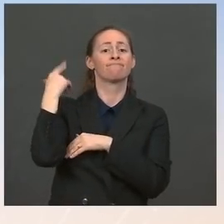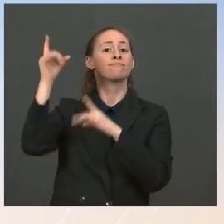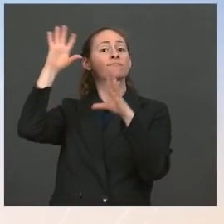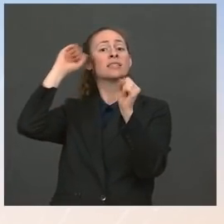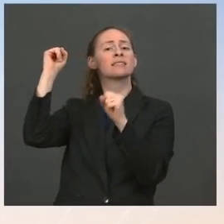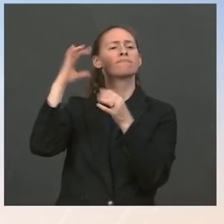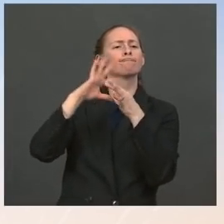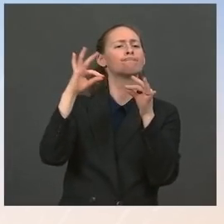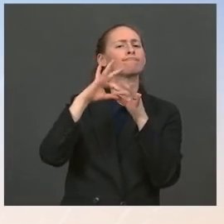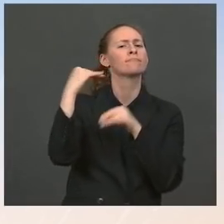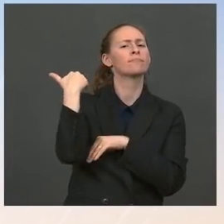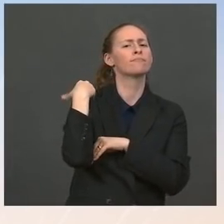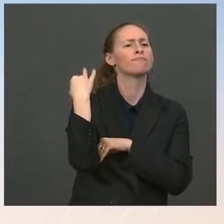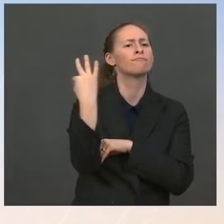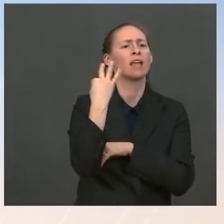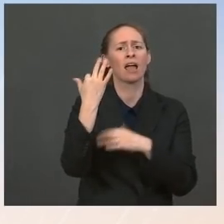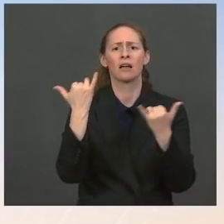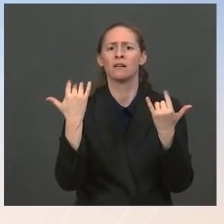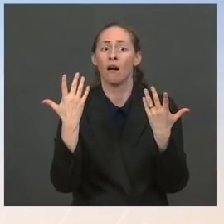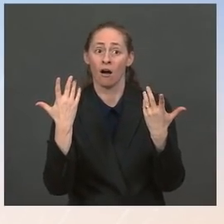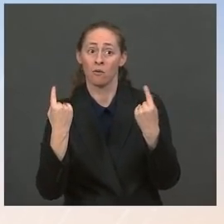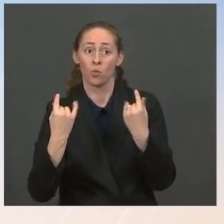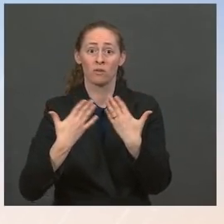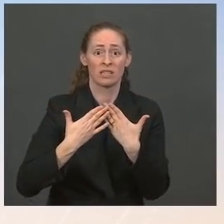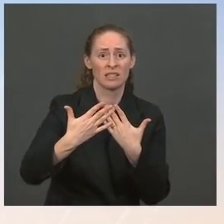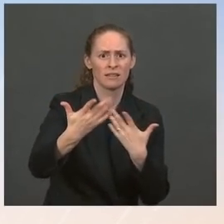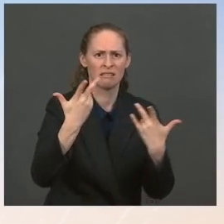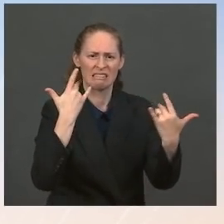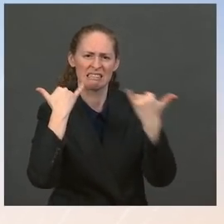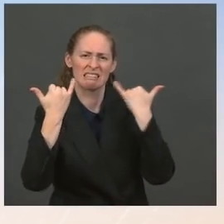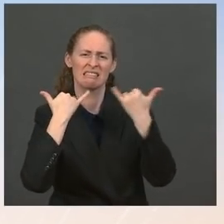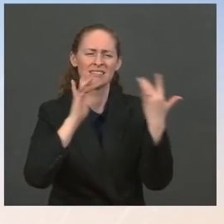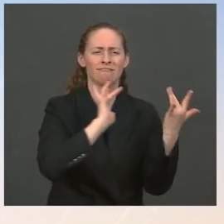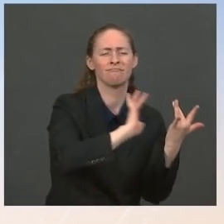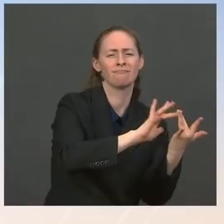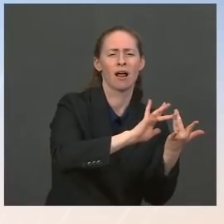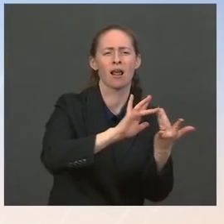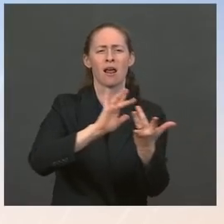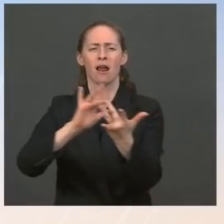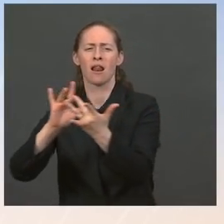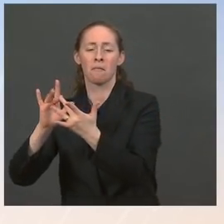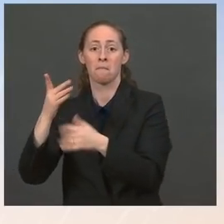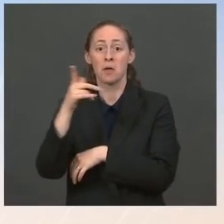burning the phone lines and calling members. Clearly, I'm not going to get into specifics on private conversations,